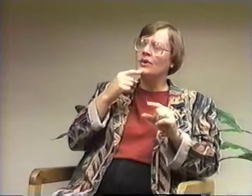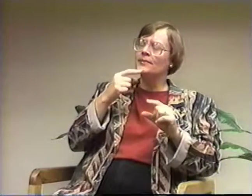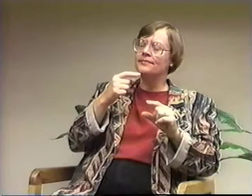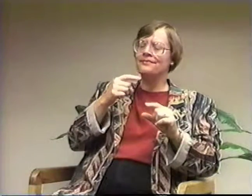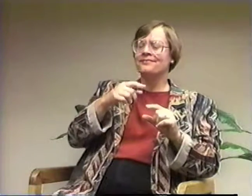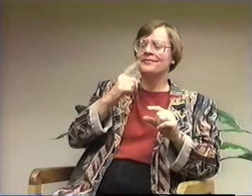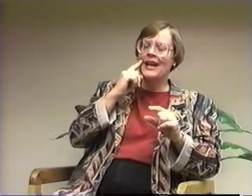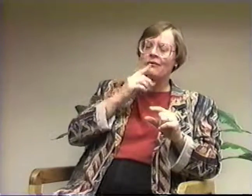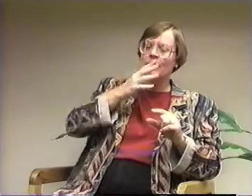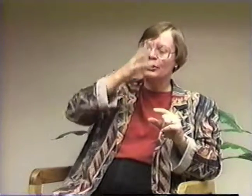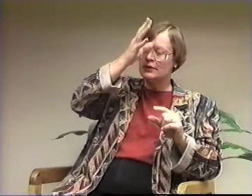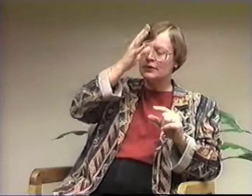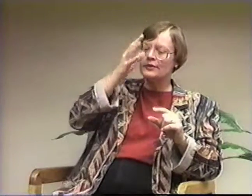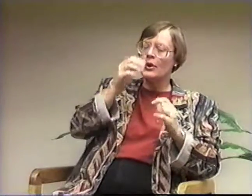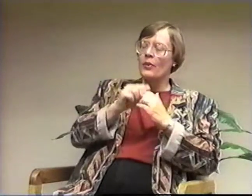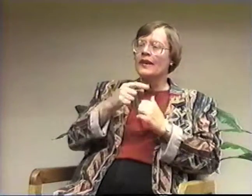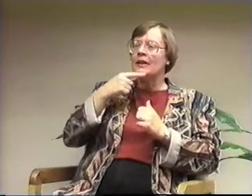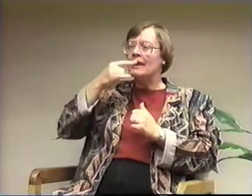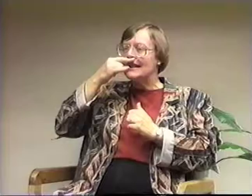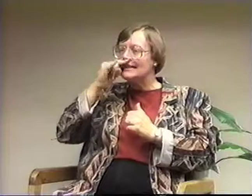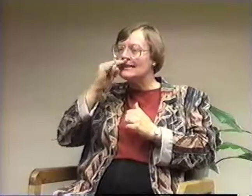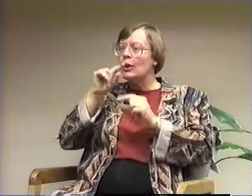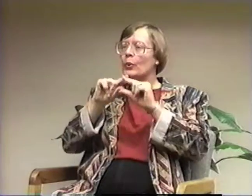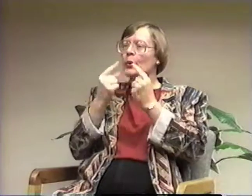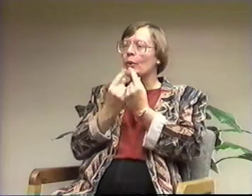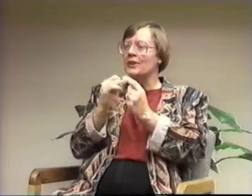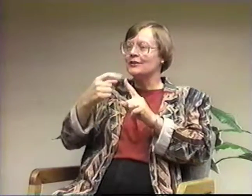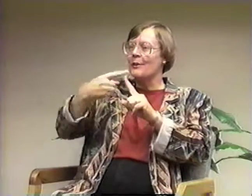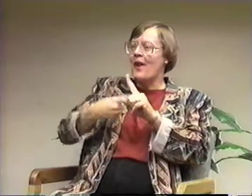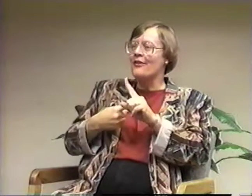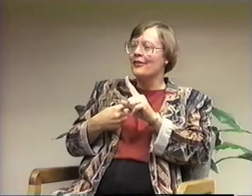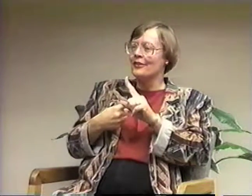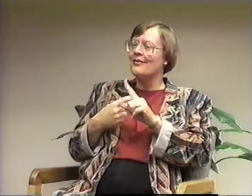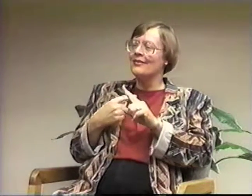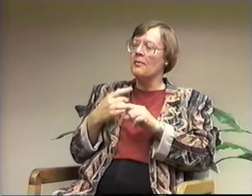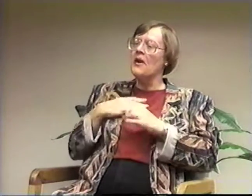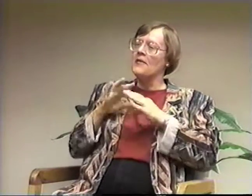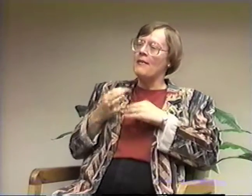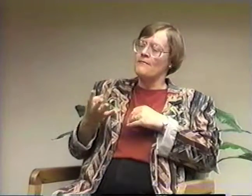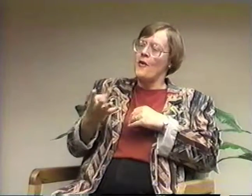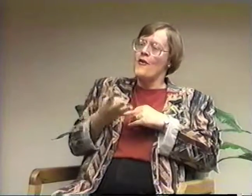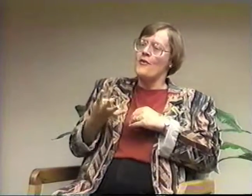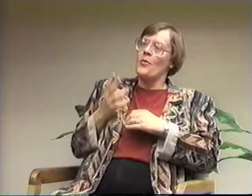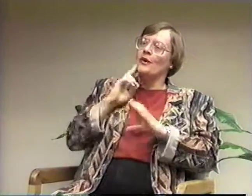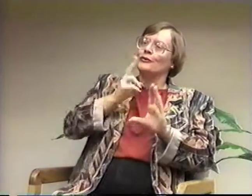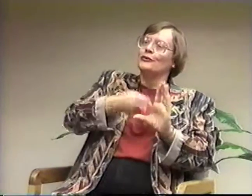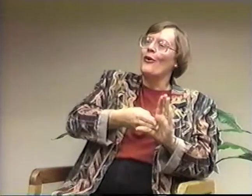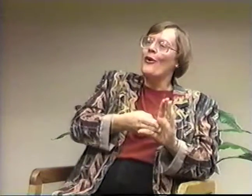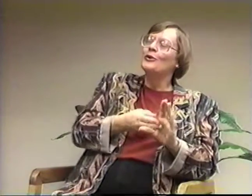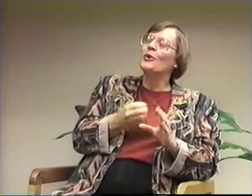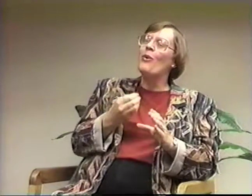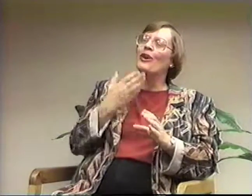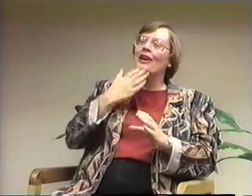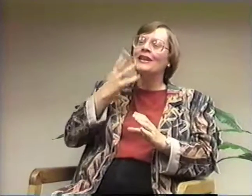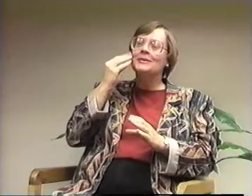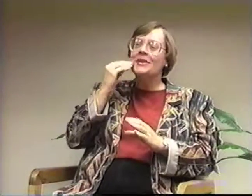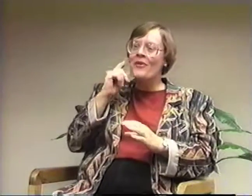we joined a Deaf parent and hearing children support group. The four of us joined that.